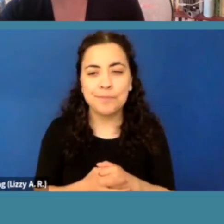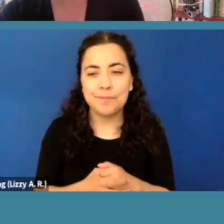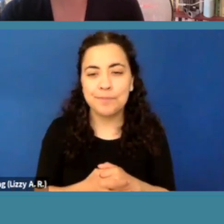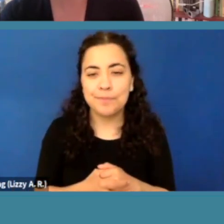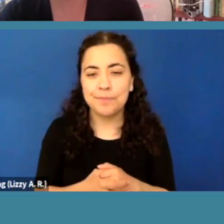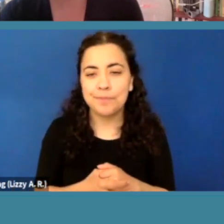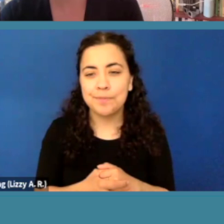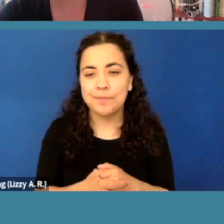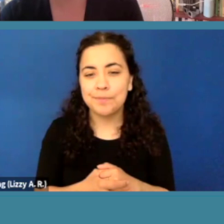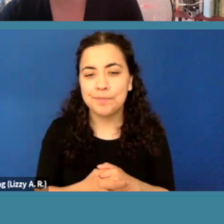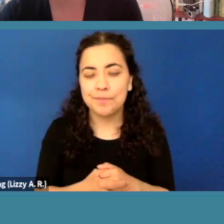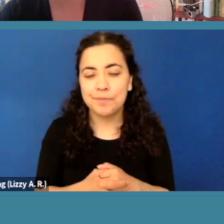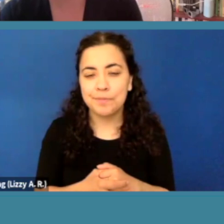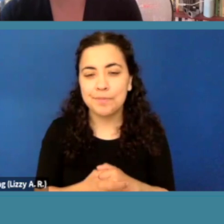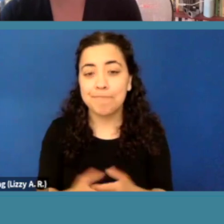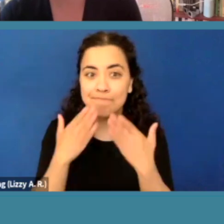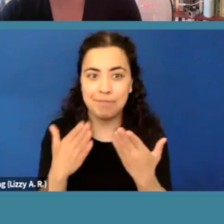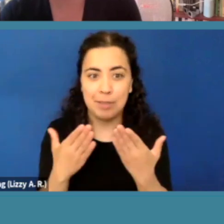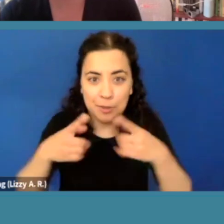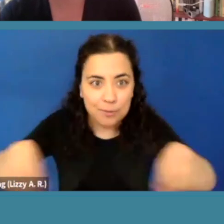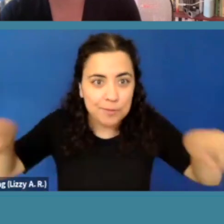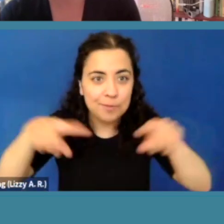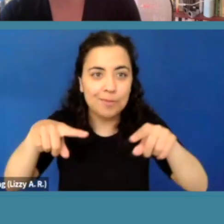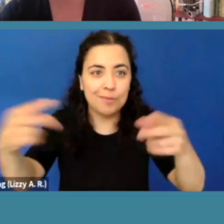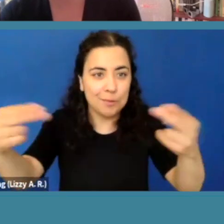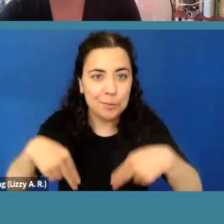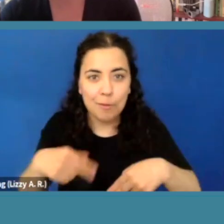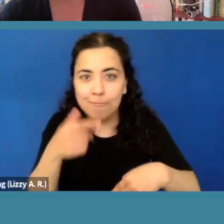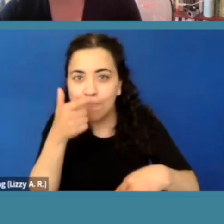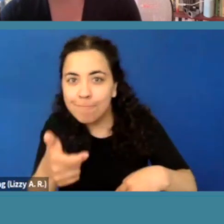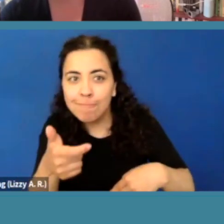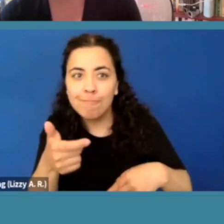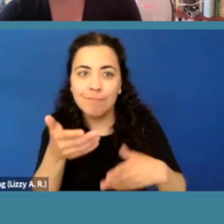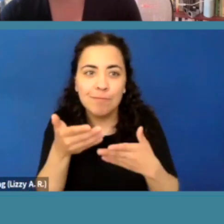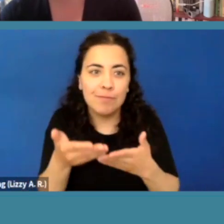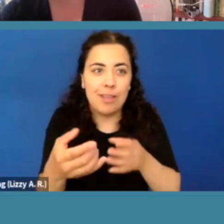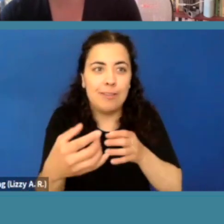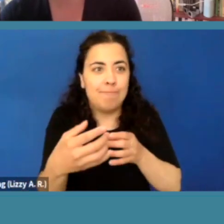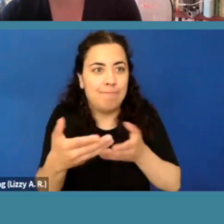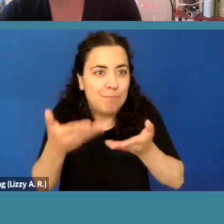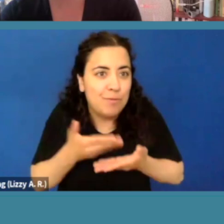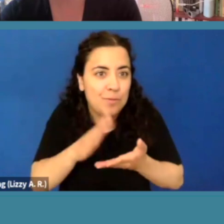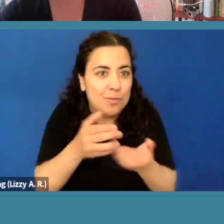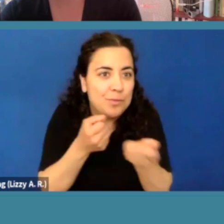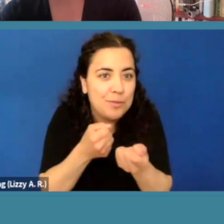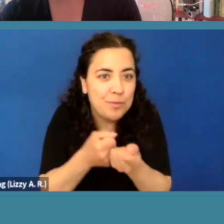And thank you all for joining us and offering your support to the Cultural Access Collaborative.